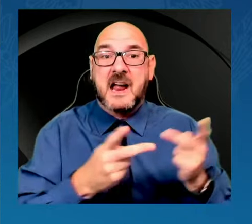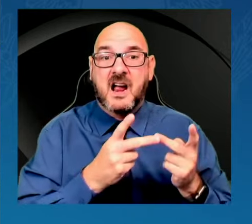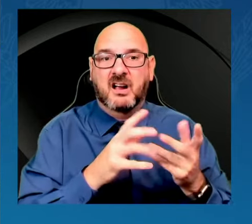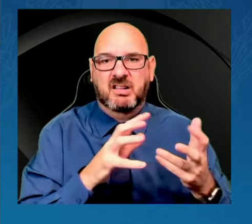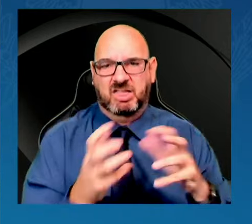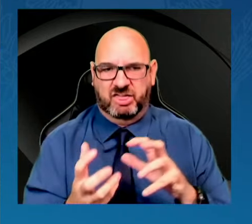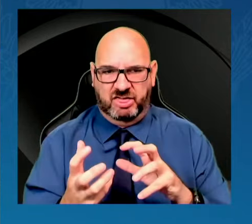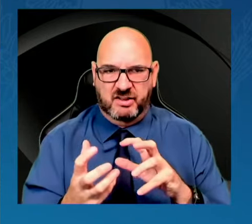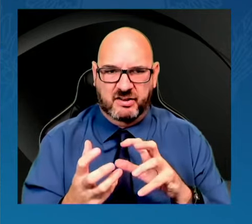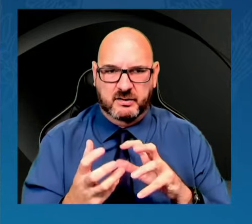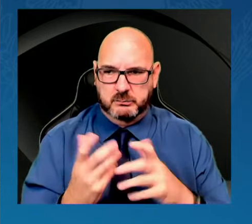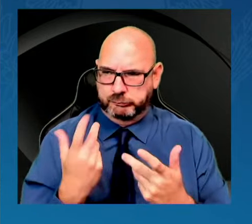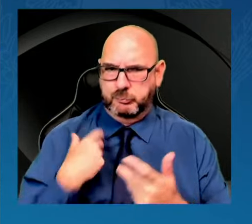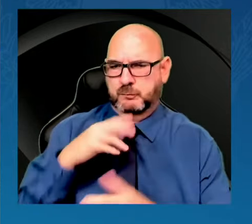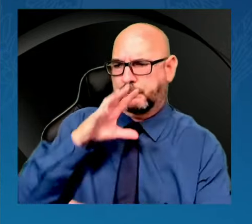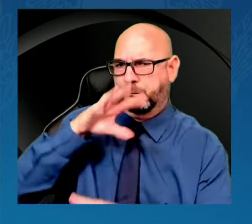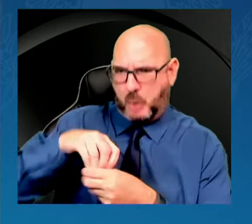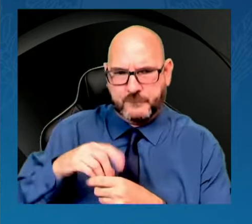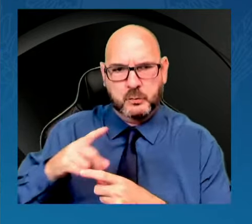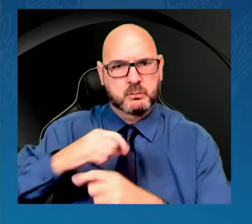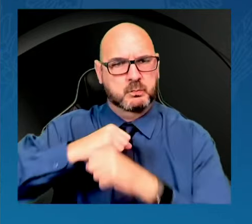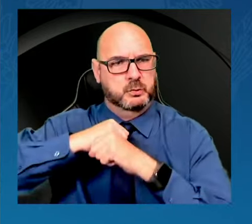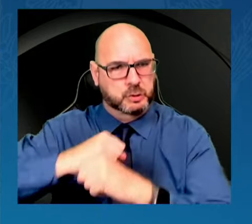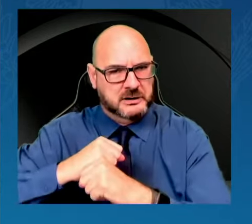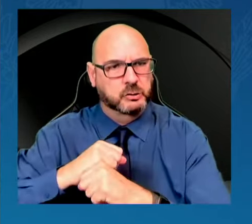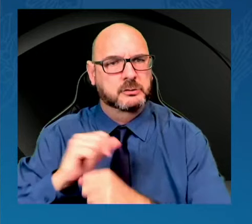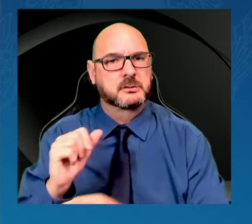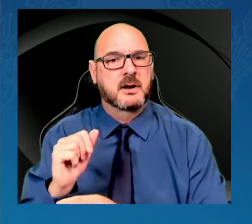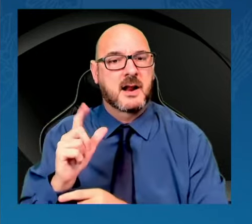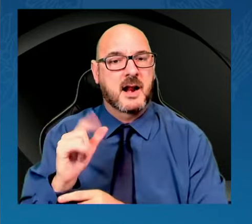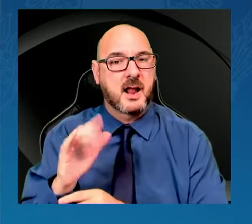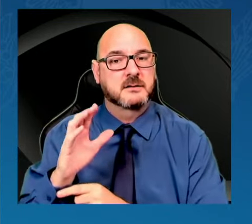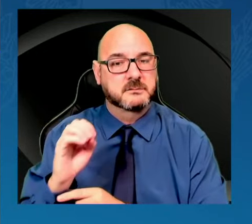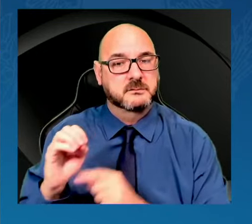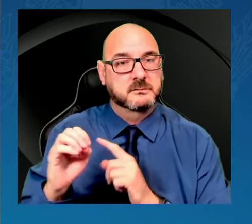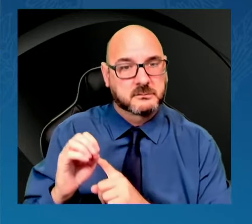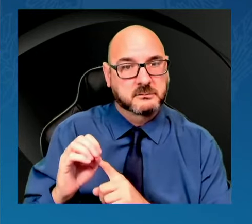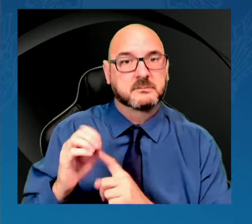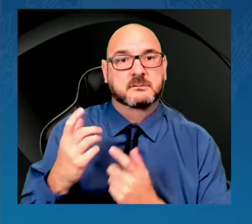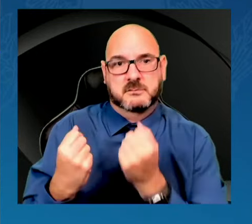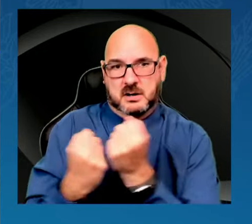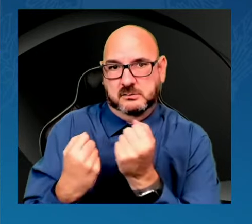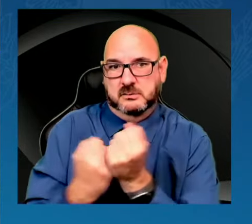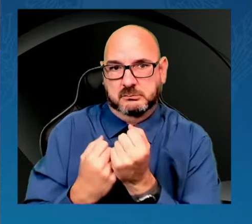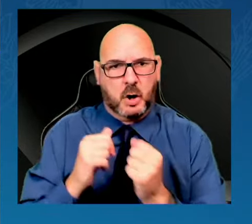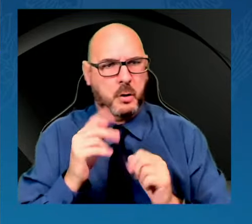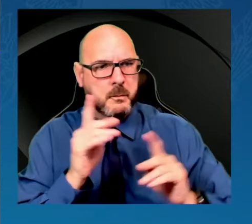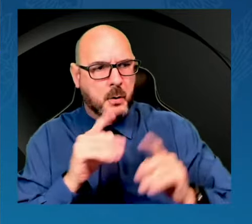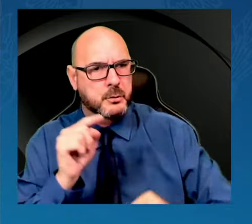and advocates to advocate around climate change policy and to protect the safety